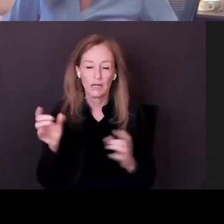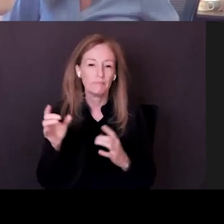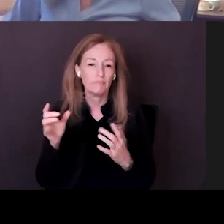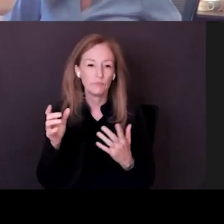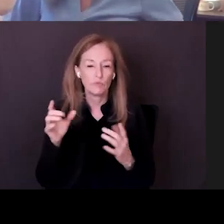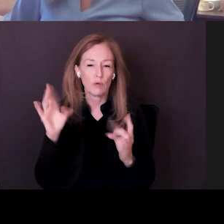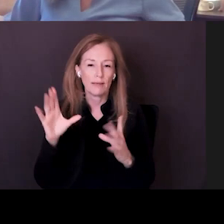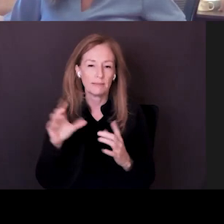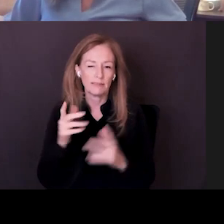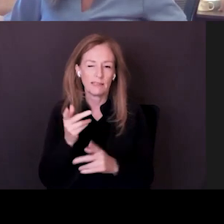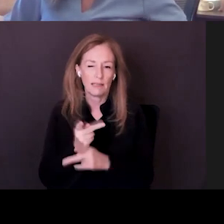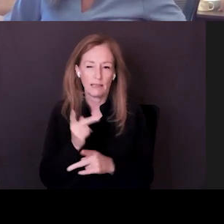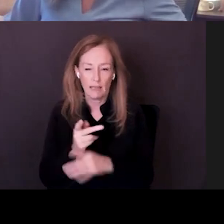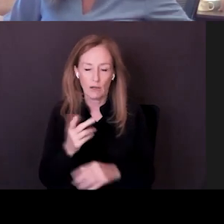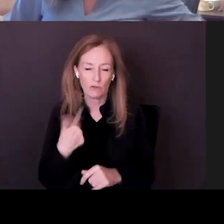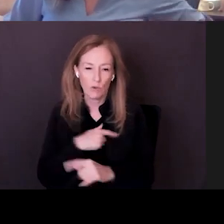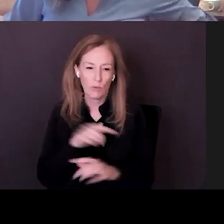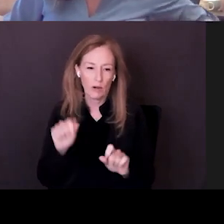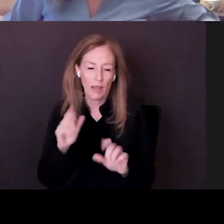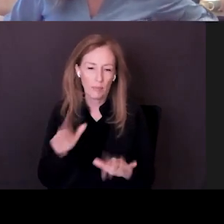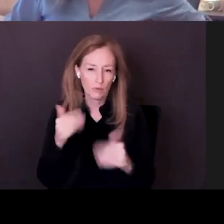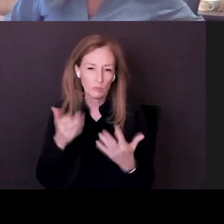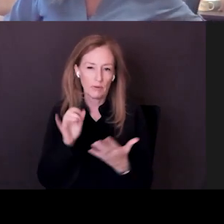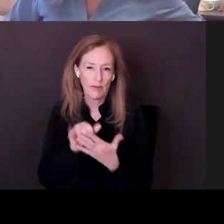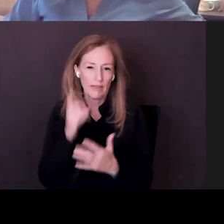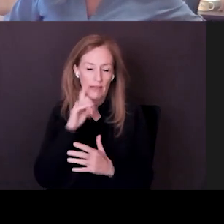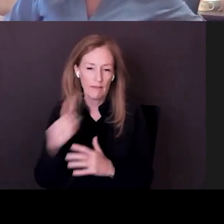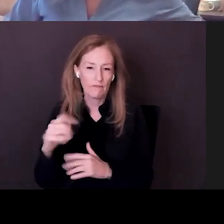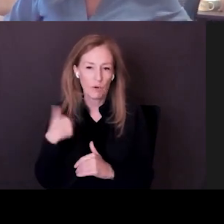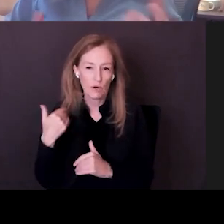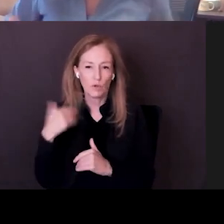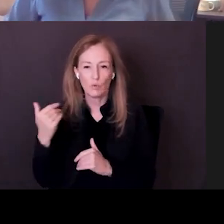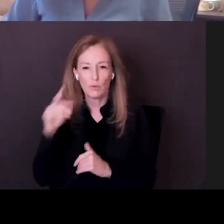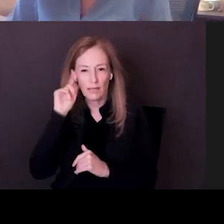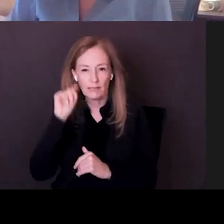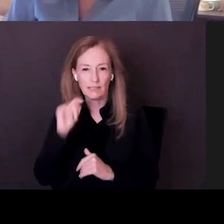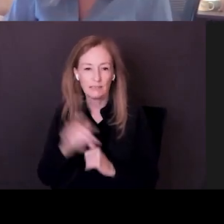THE NEXT SLIDES ARE PICTURES AS WELL. I WANT YOU TO SEE WHAT THAT SPACE